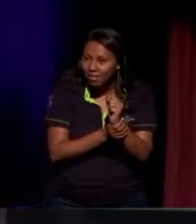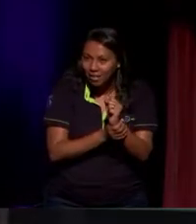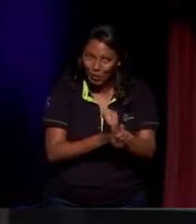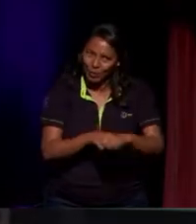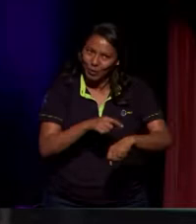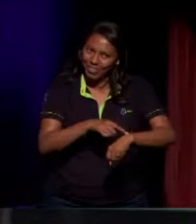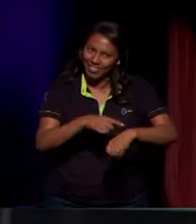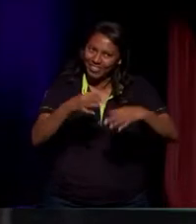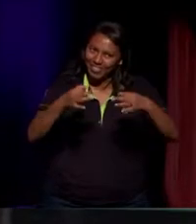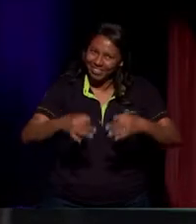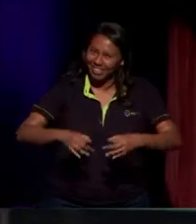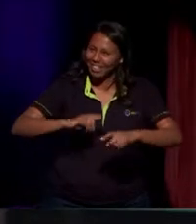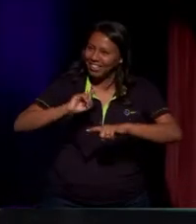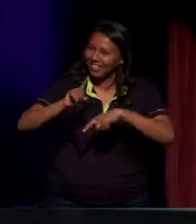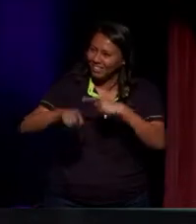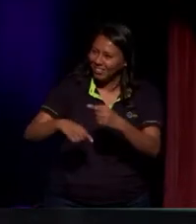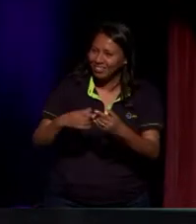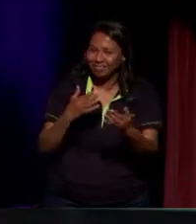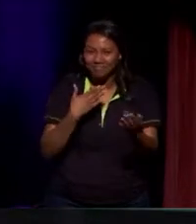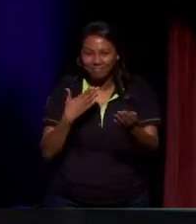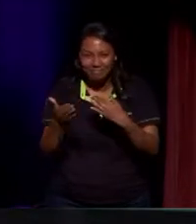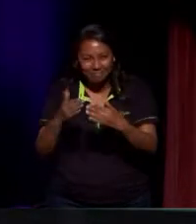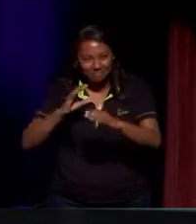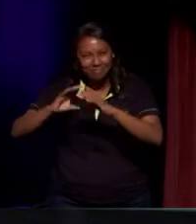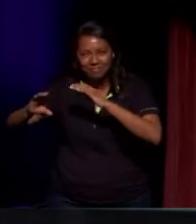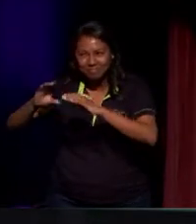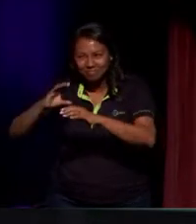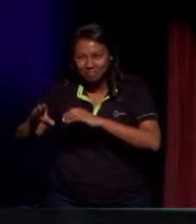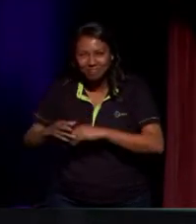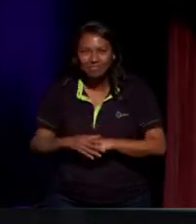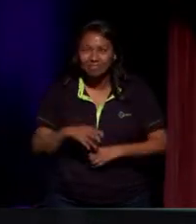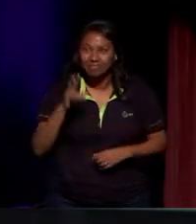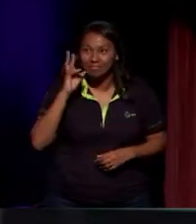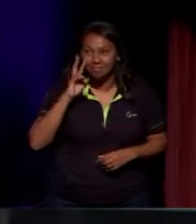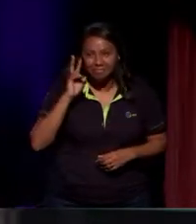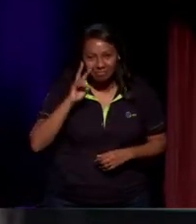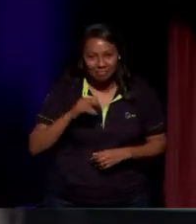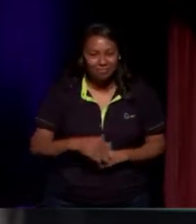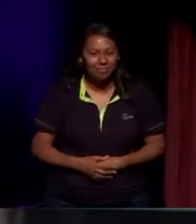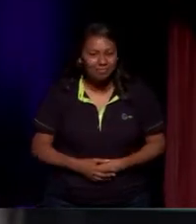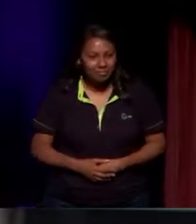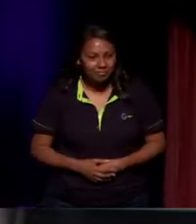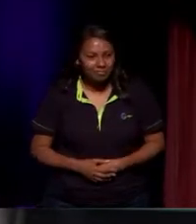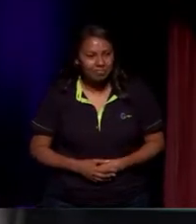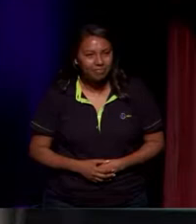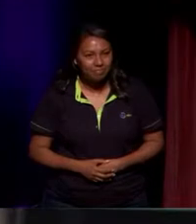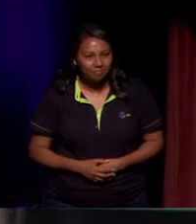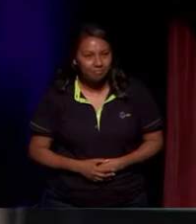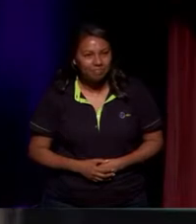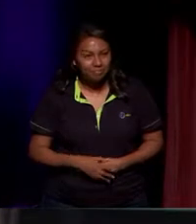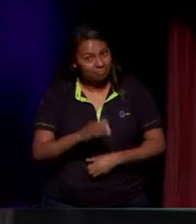of the dialogue with the audience, Remembering that we are being transmitted, so they should come too